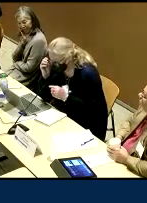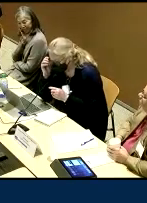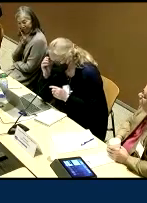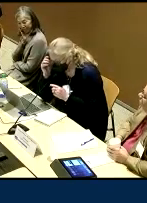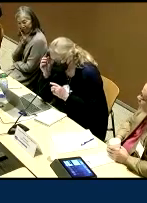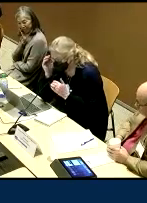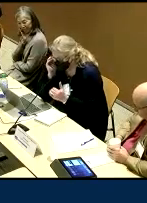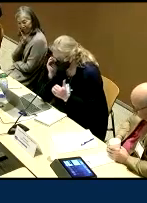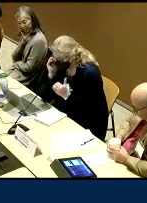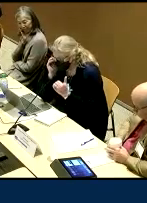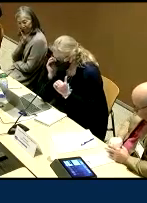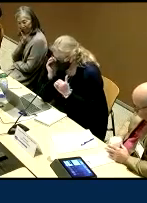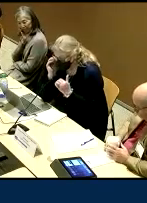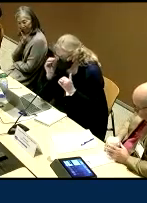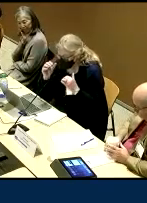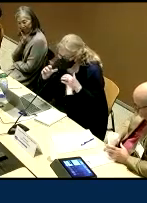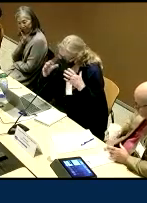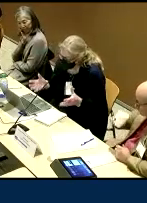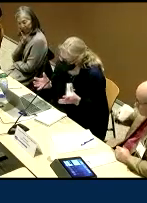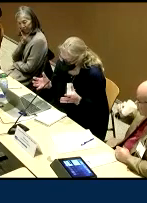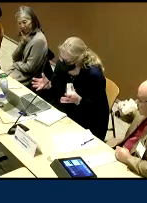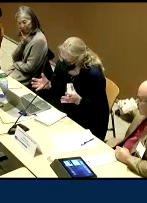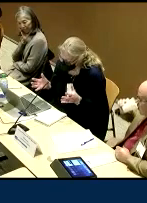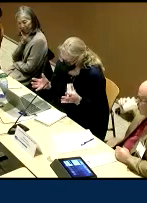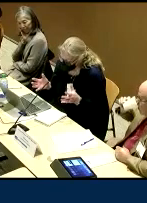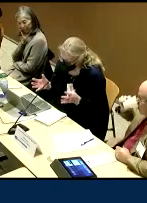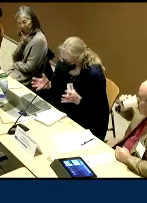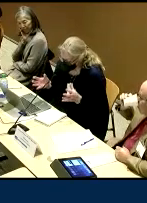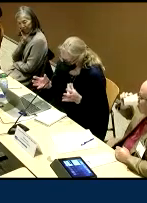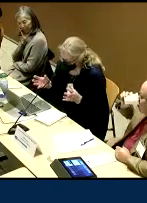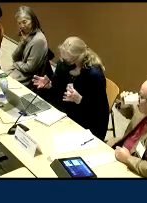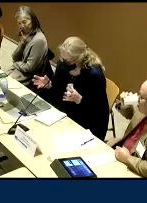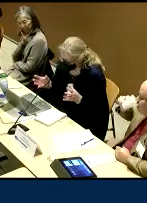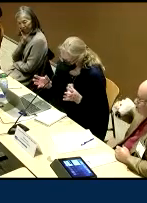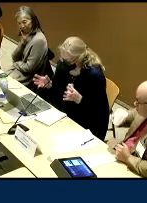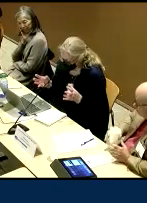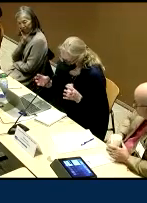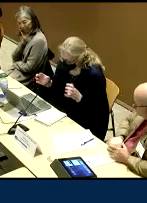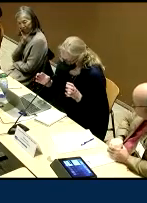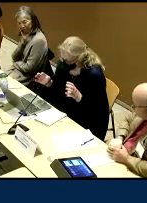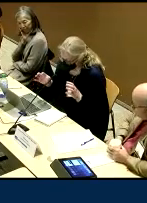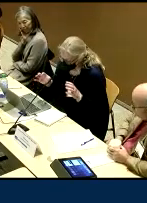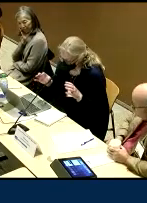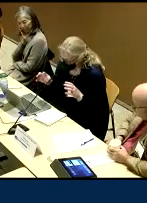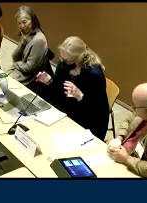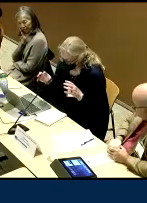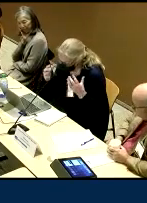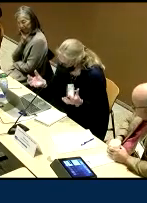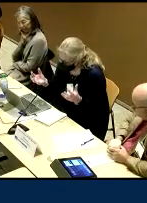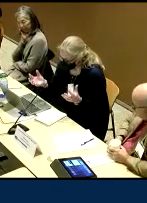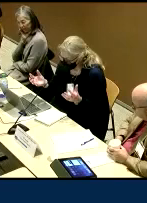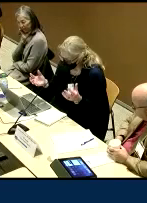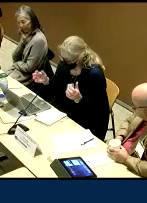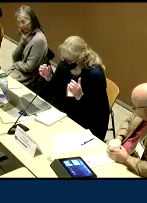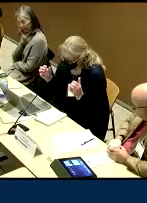As you said, we're at a transformative time in using new technology.